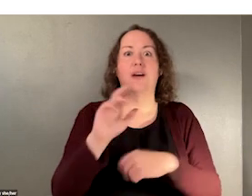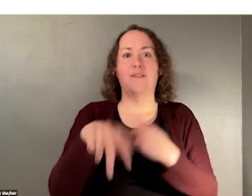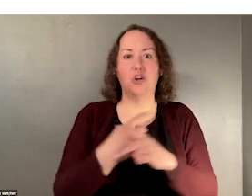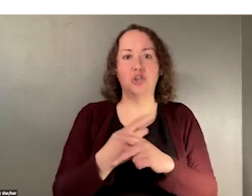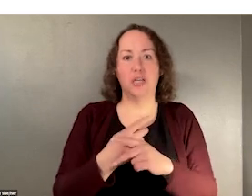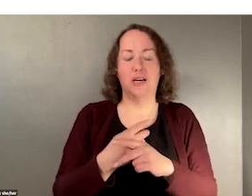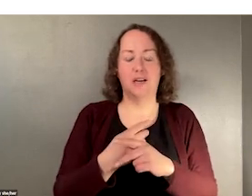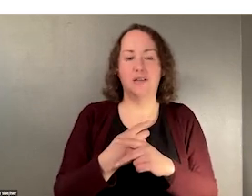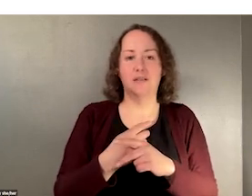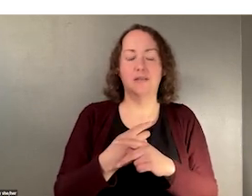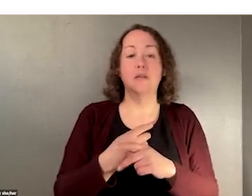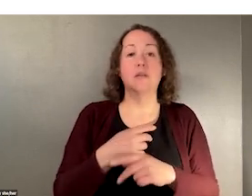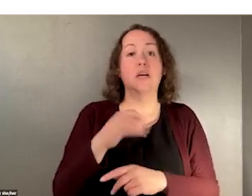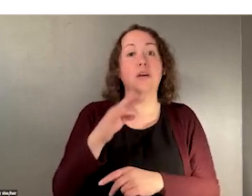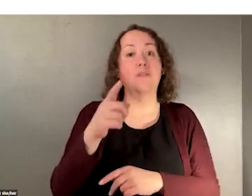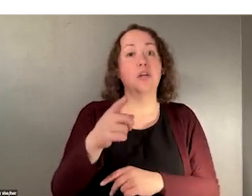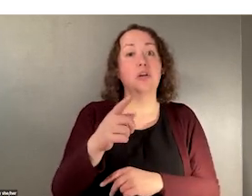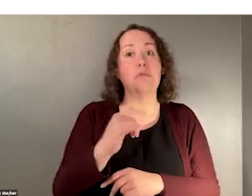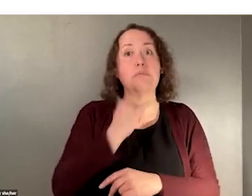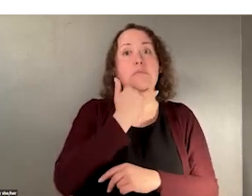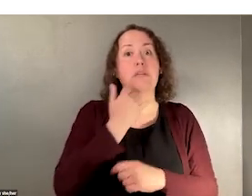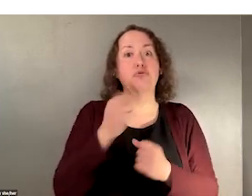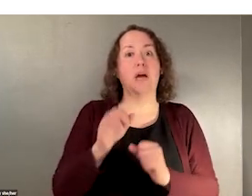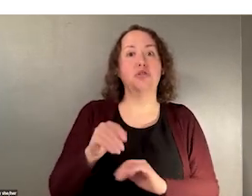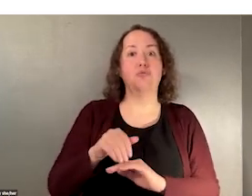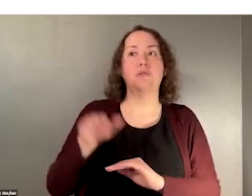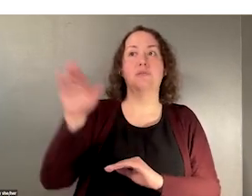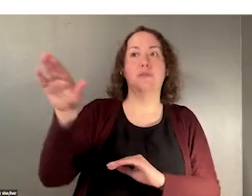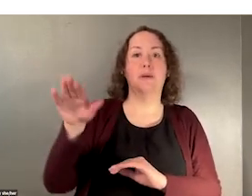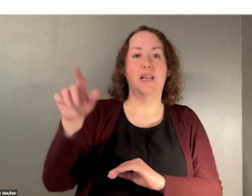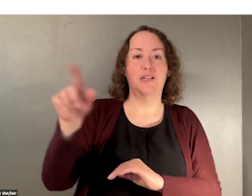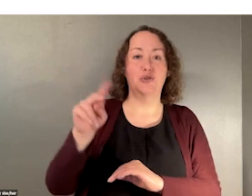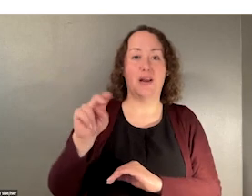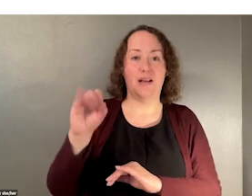And if you mistakenly try to submit it to NSF, NSF is going to recognize that and let you know,